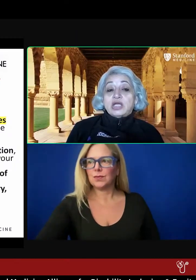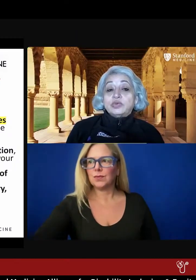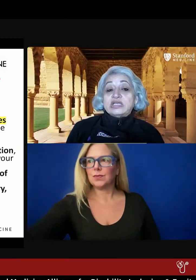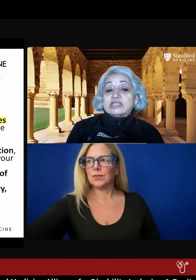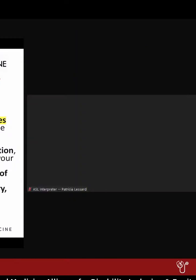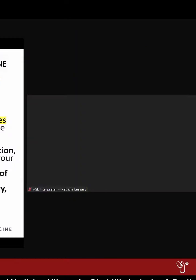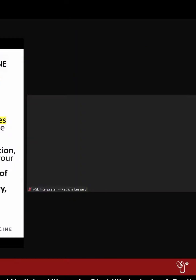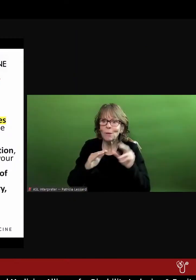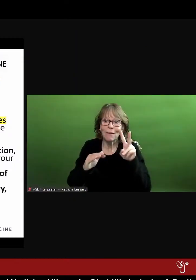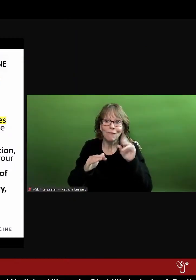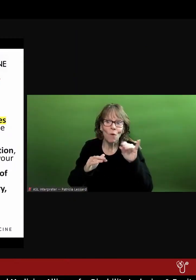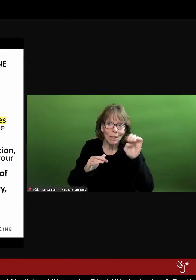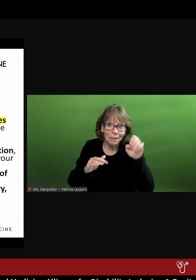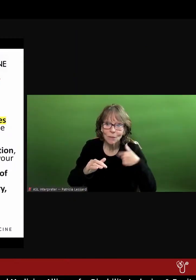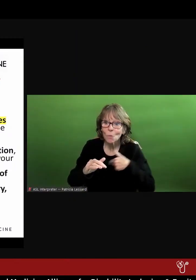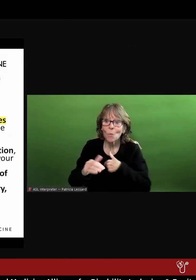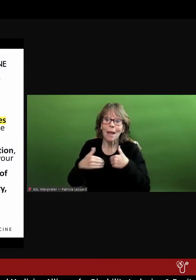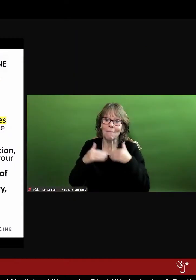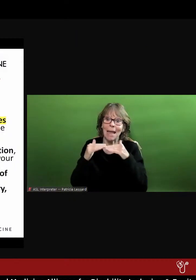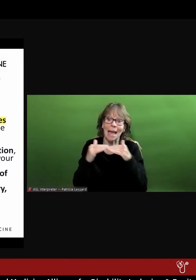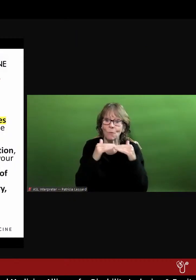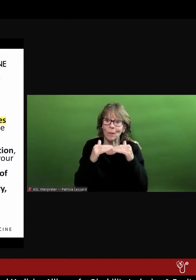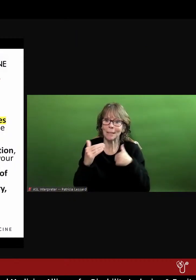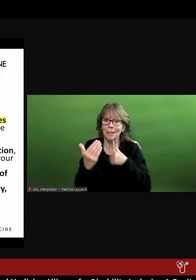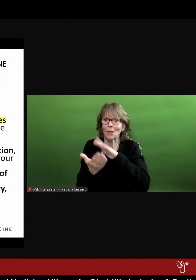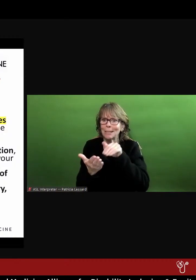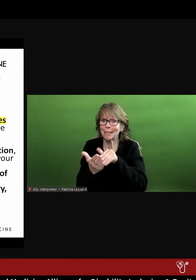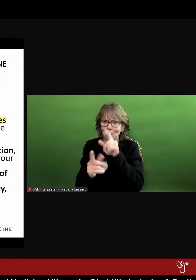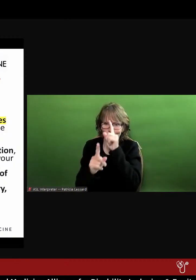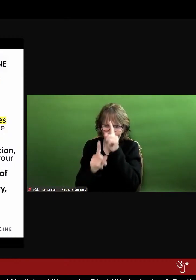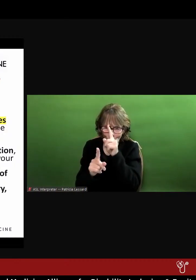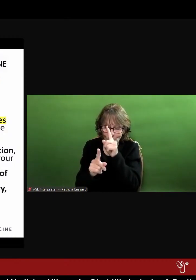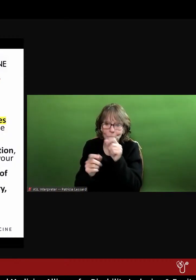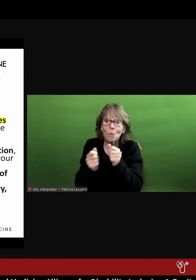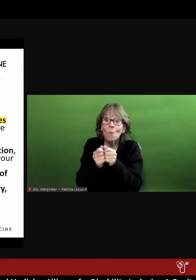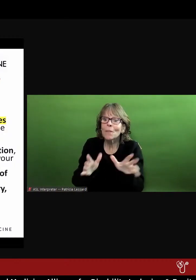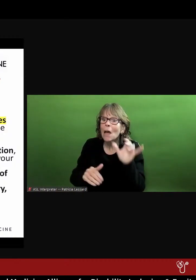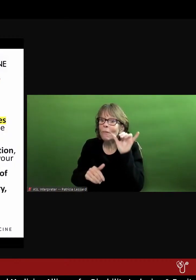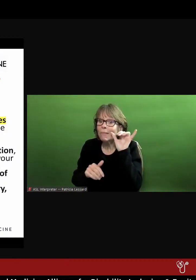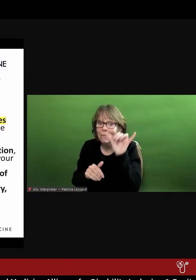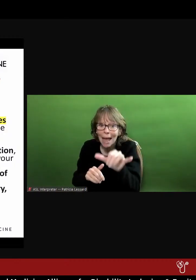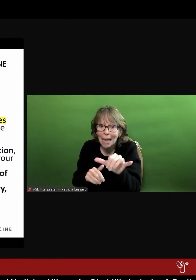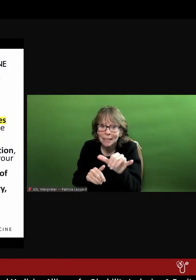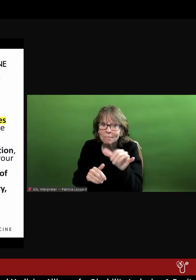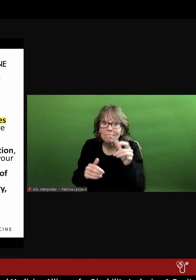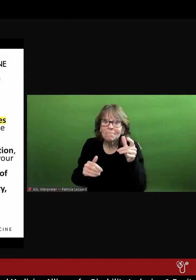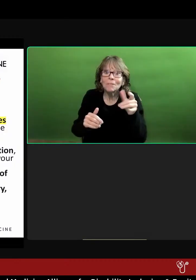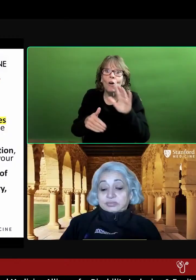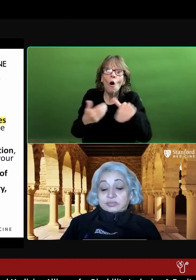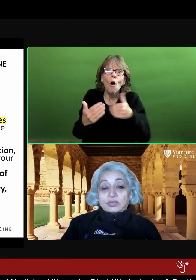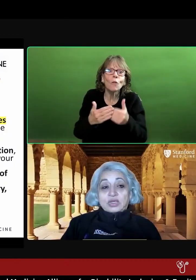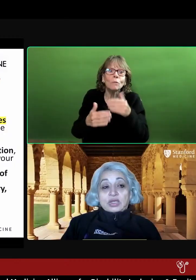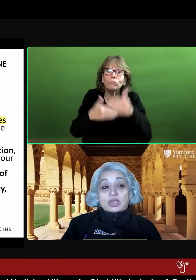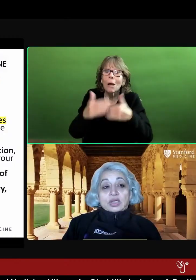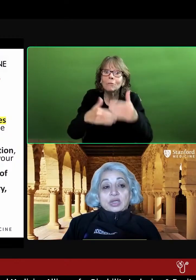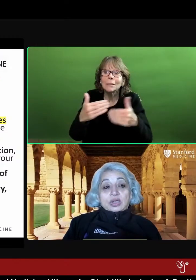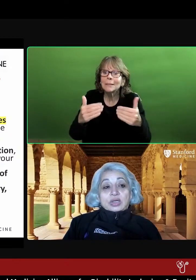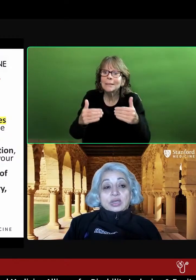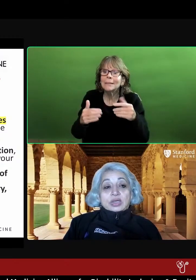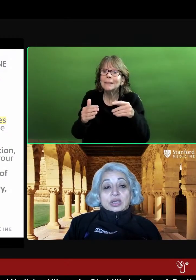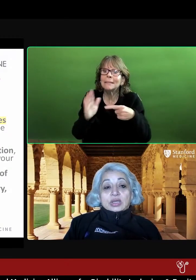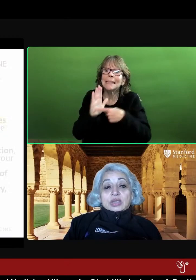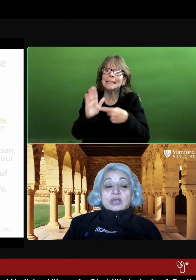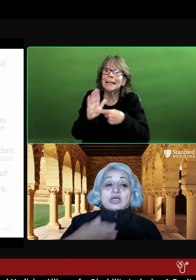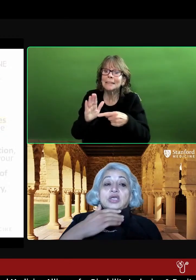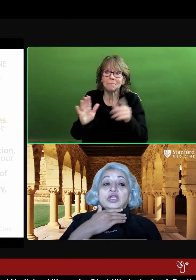equity as a central goal, because without it, progress indices are not meaningful.